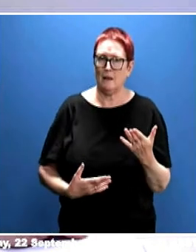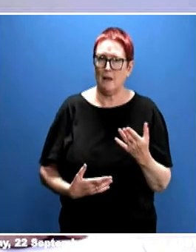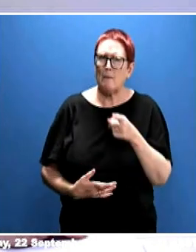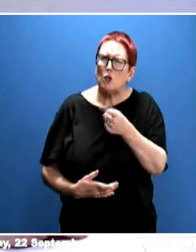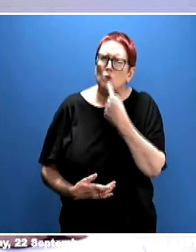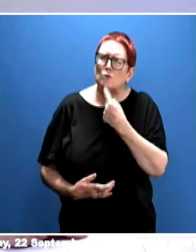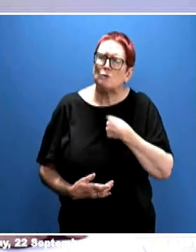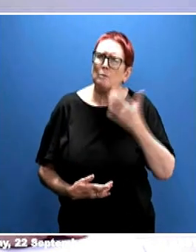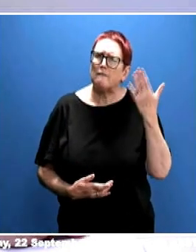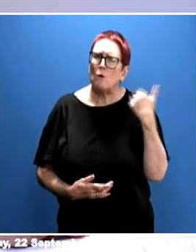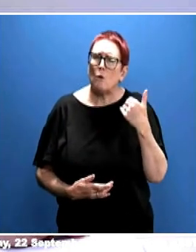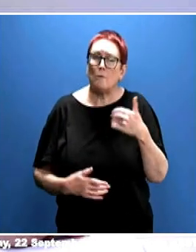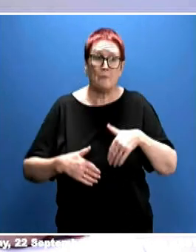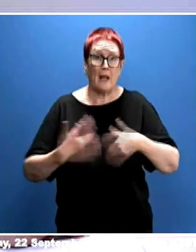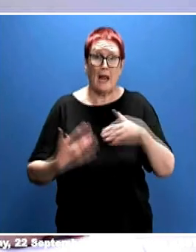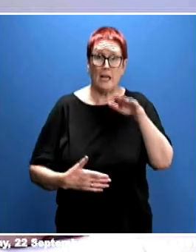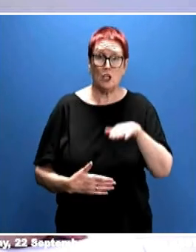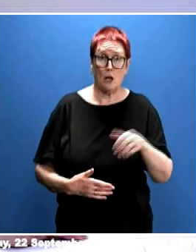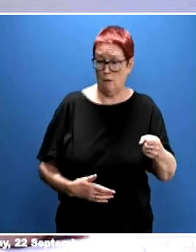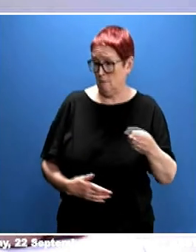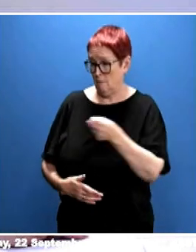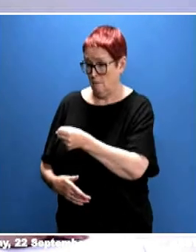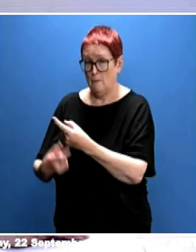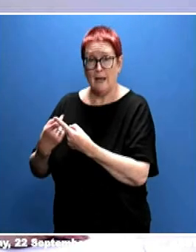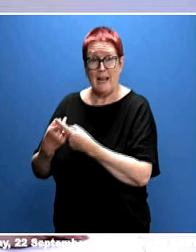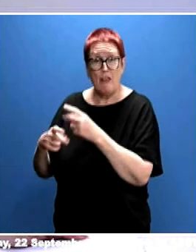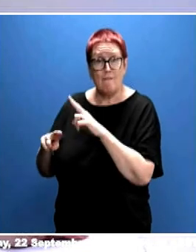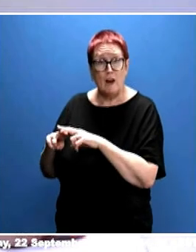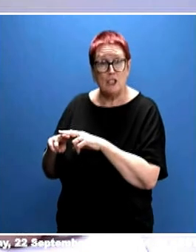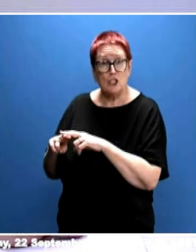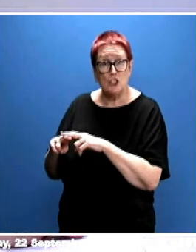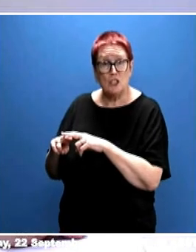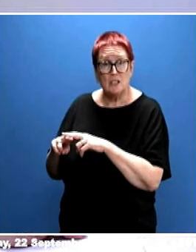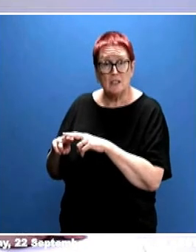child that goes into the secure facility is the subject of abuse or neglect